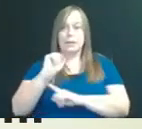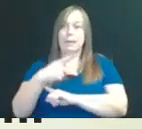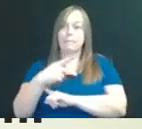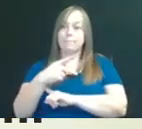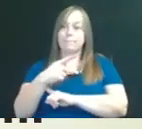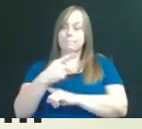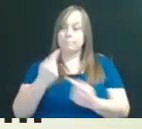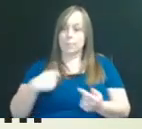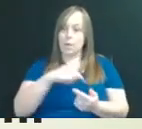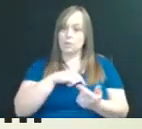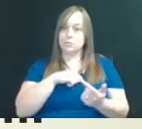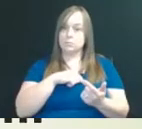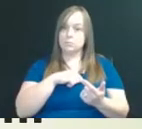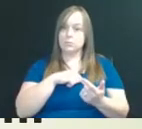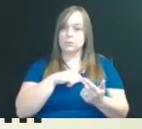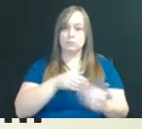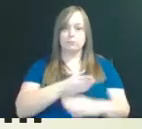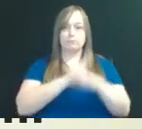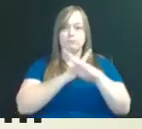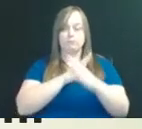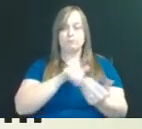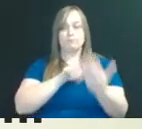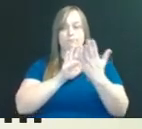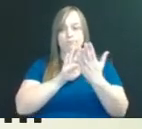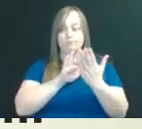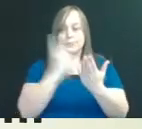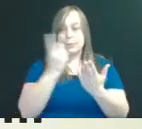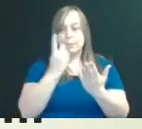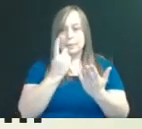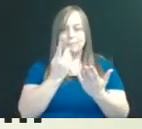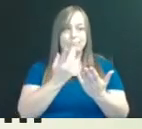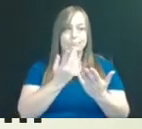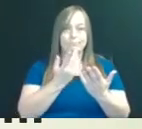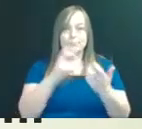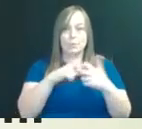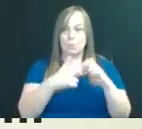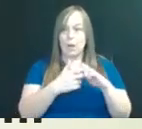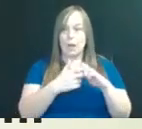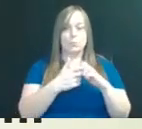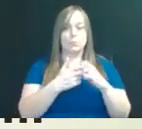if you've run into something like a roadblock it's something that they'll say,